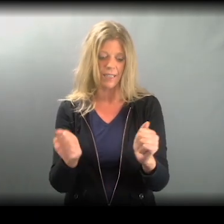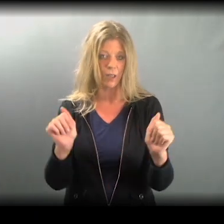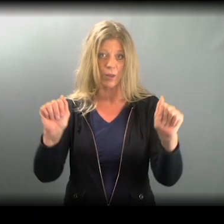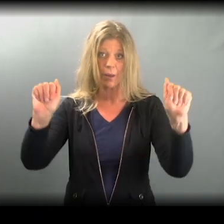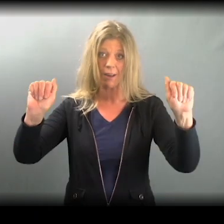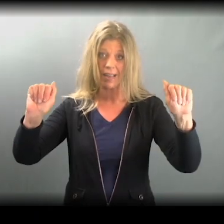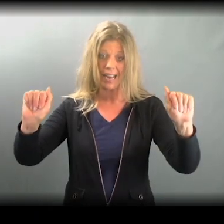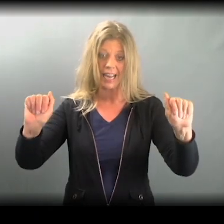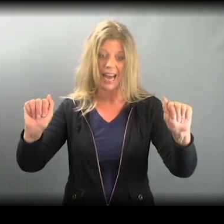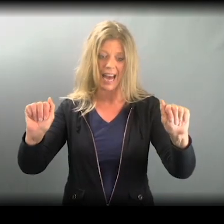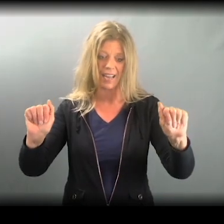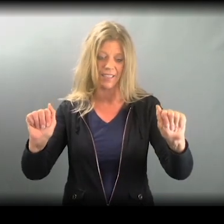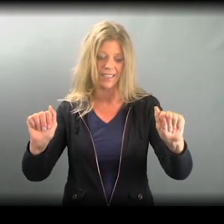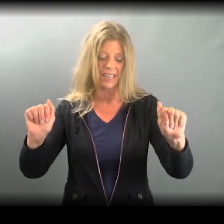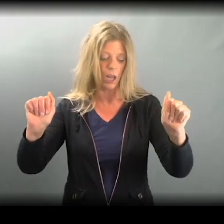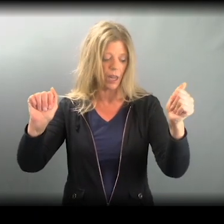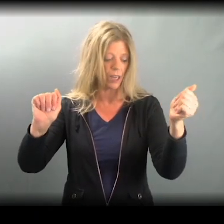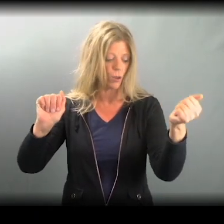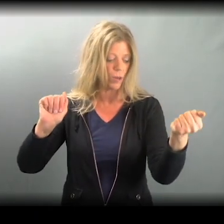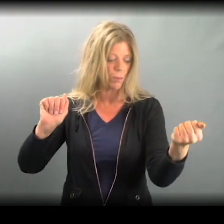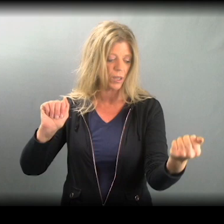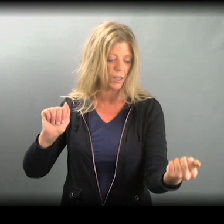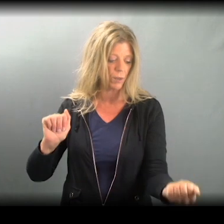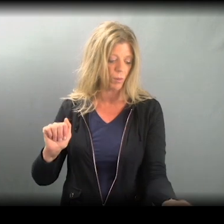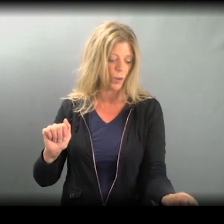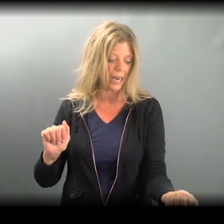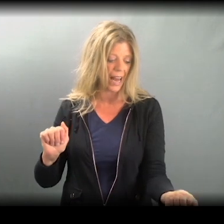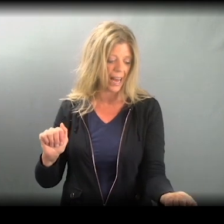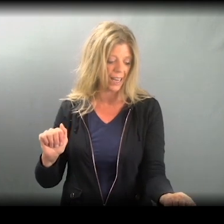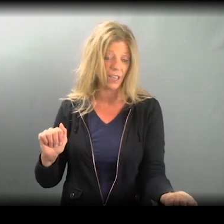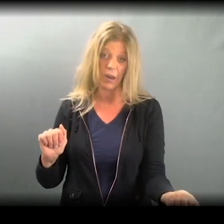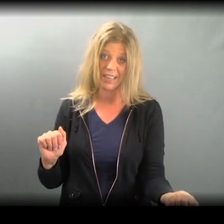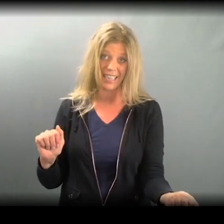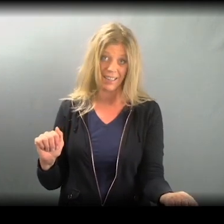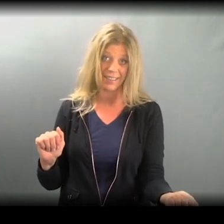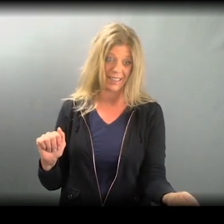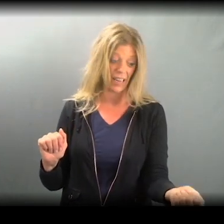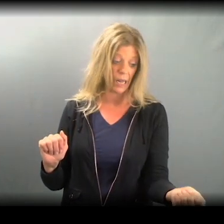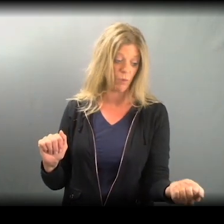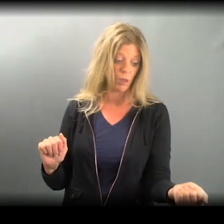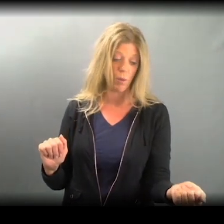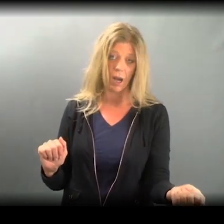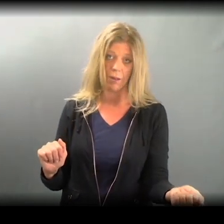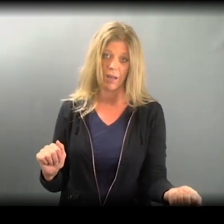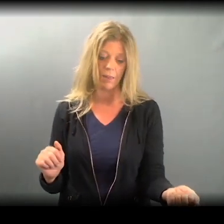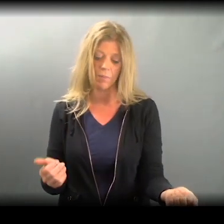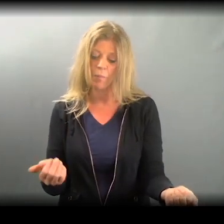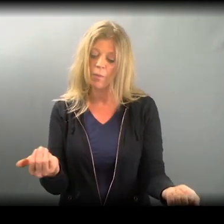So, you have a hands and you're going to put your support hand on its side with the palm up.